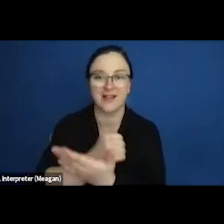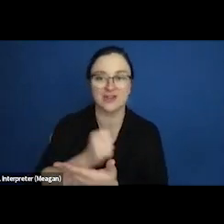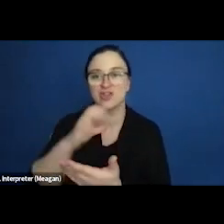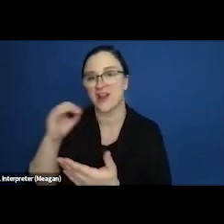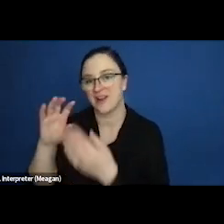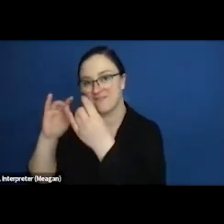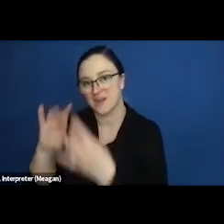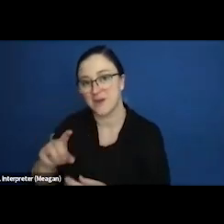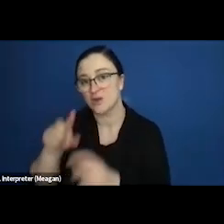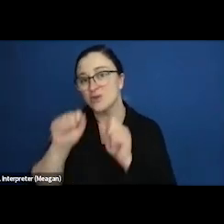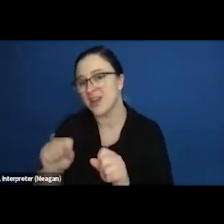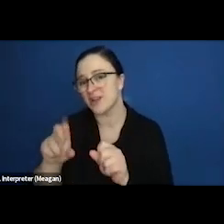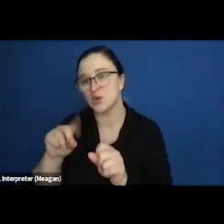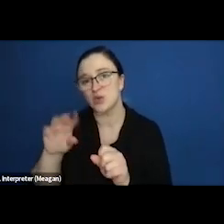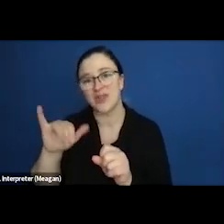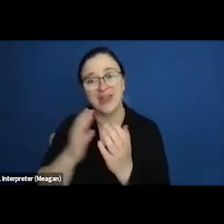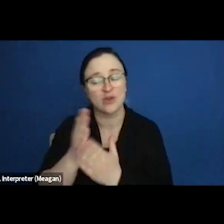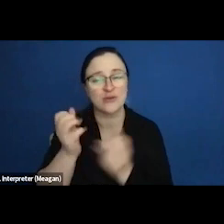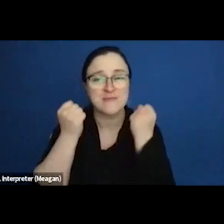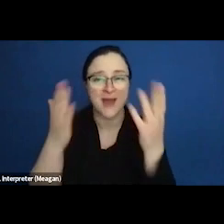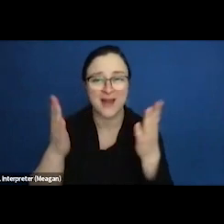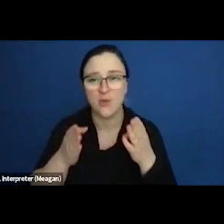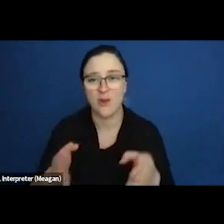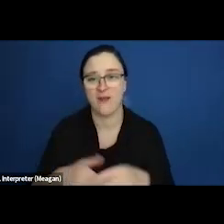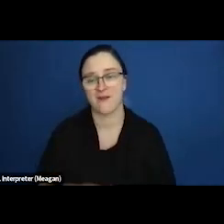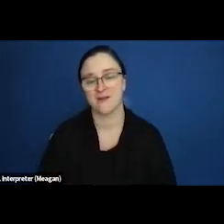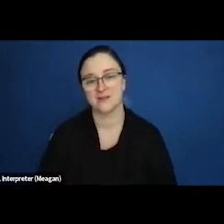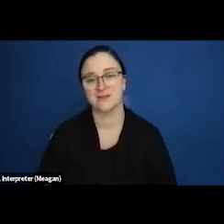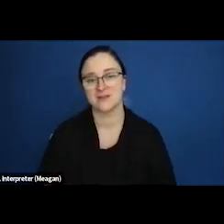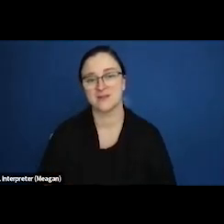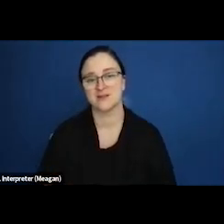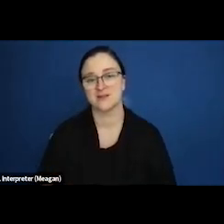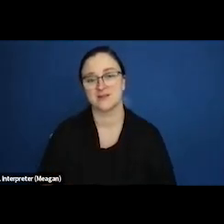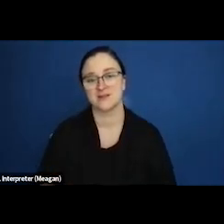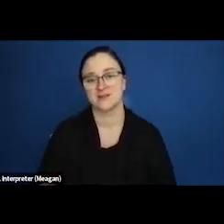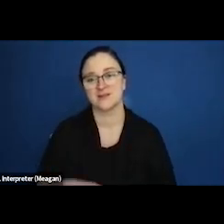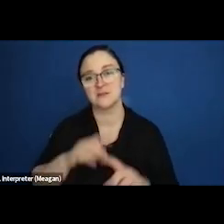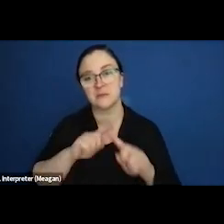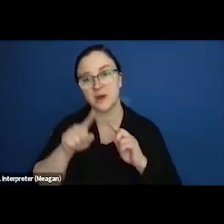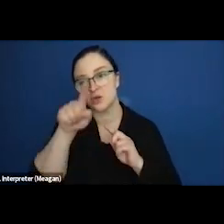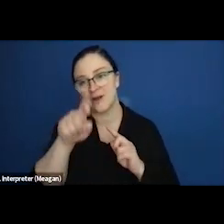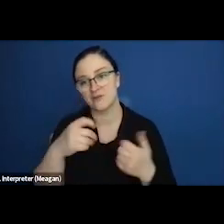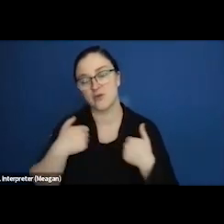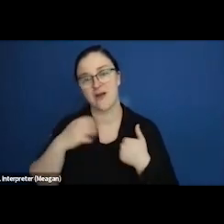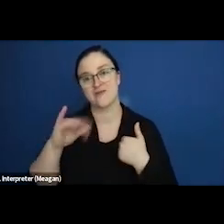And you can do it through many ways, but you really need to have that ongoing feedback.